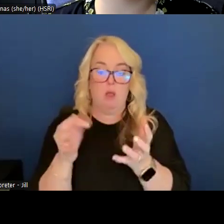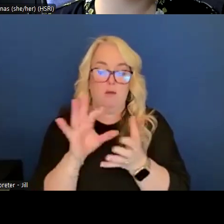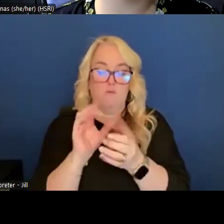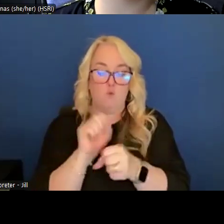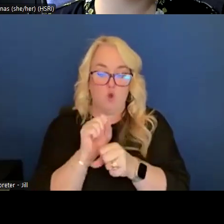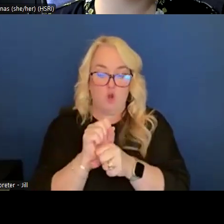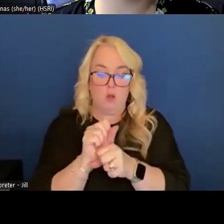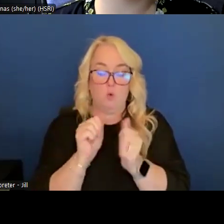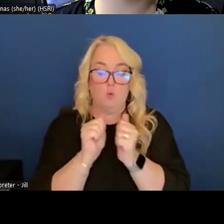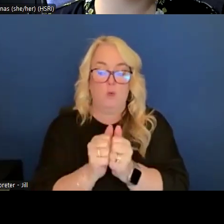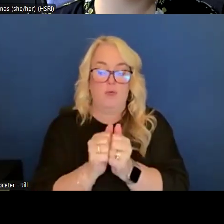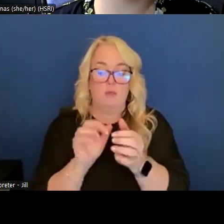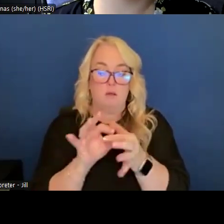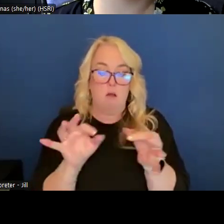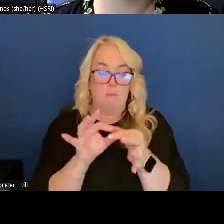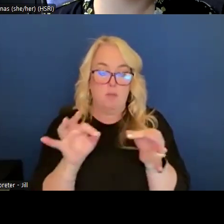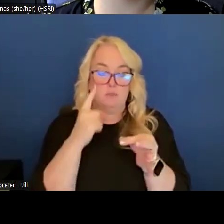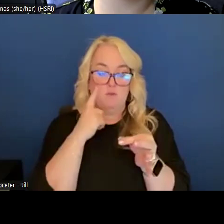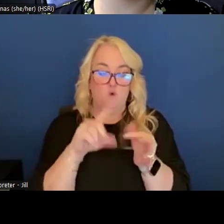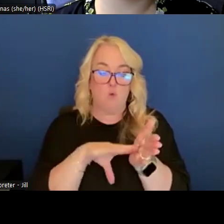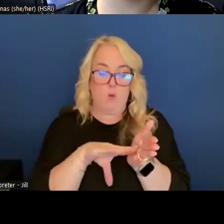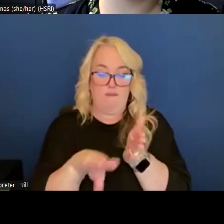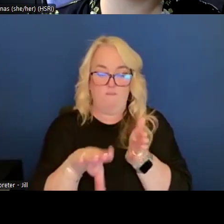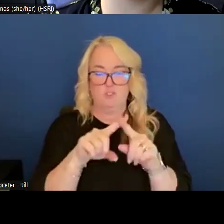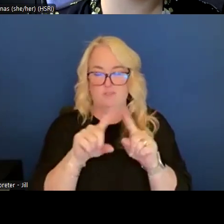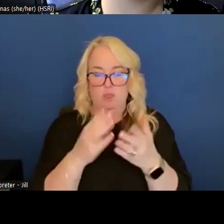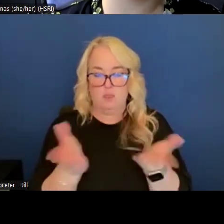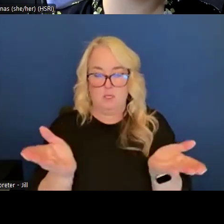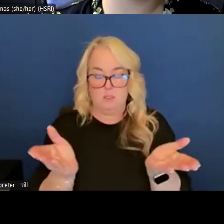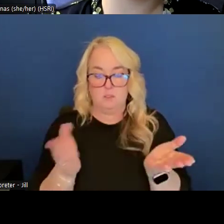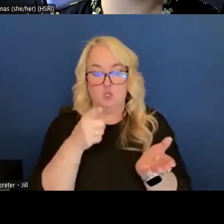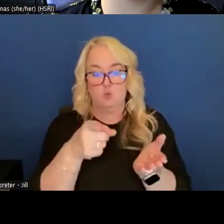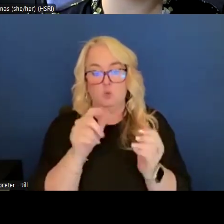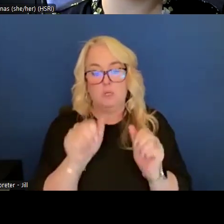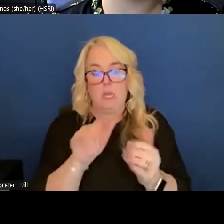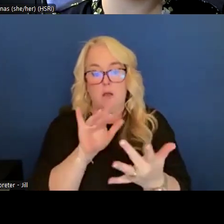waivers and other things, so you can reach out to them. I would